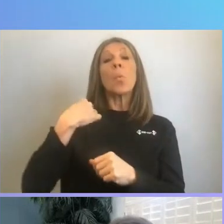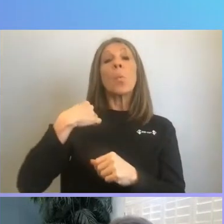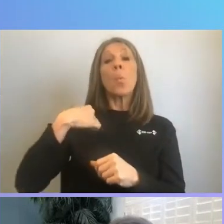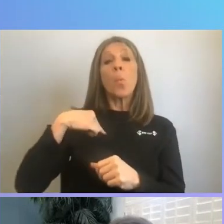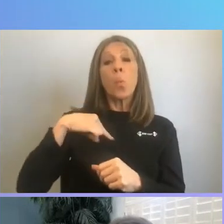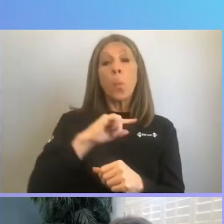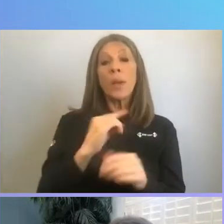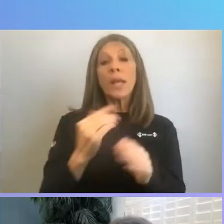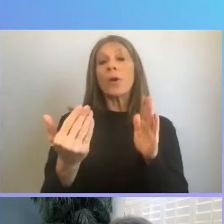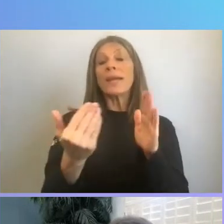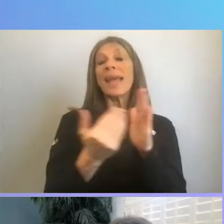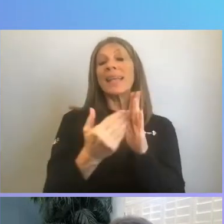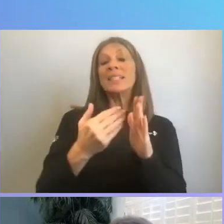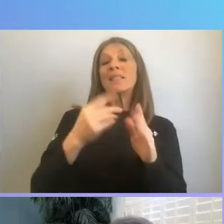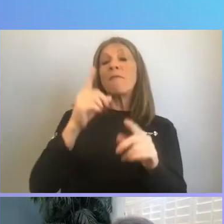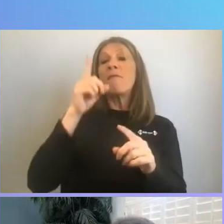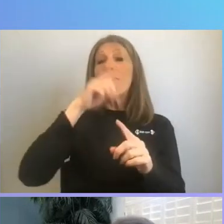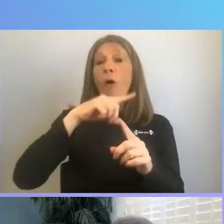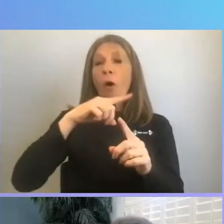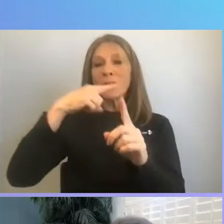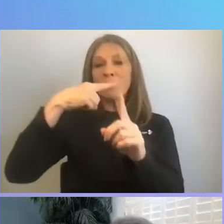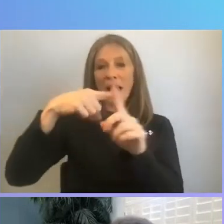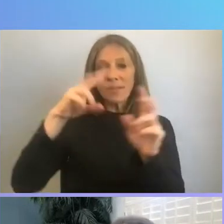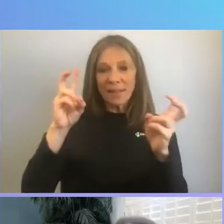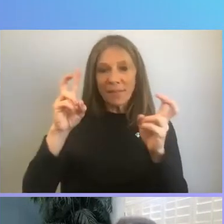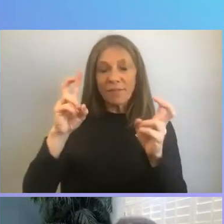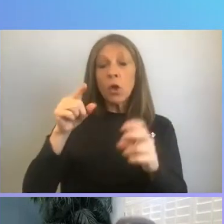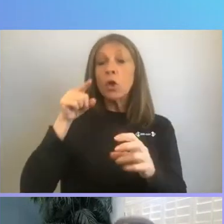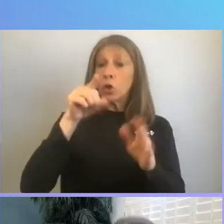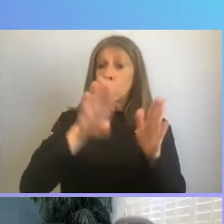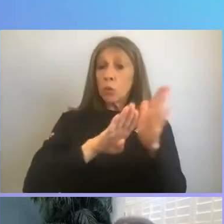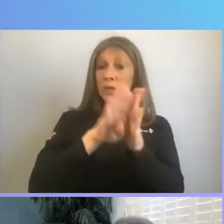false positives because you you developers, you need to focus on